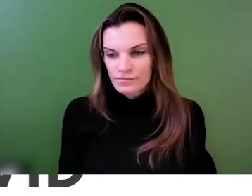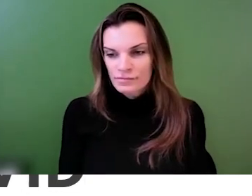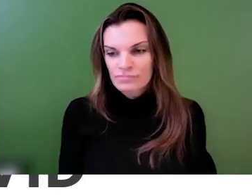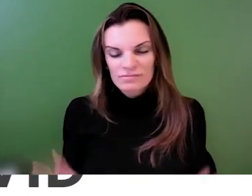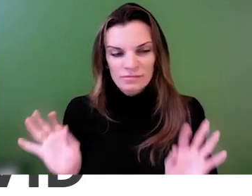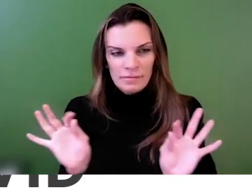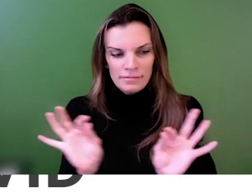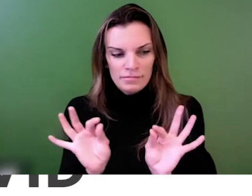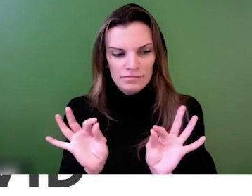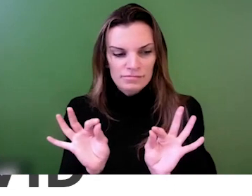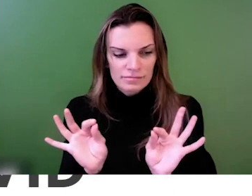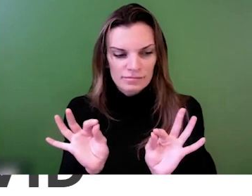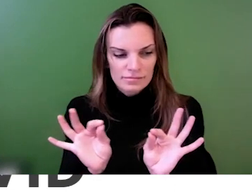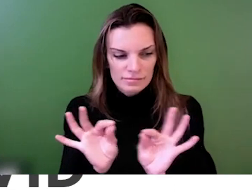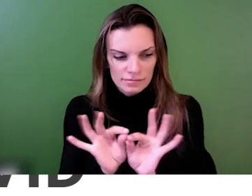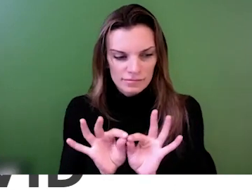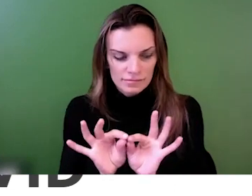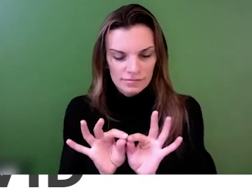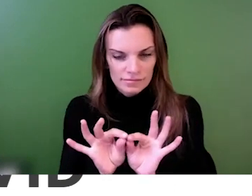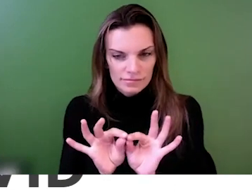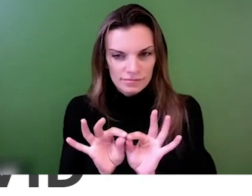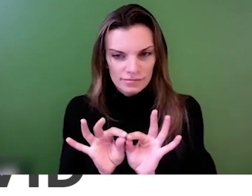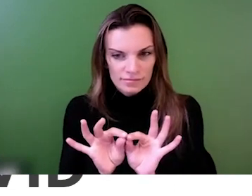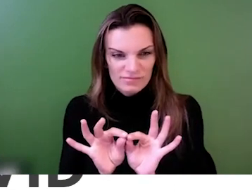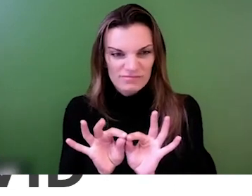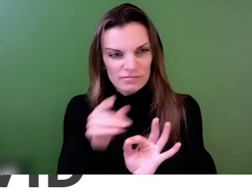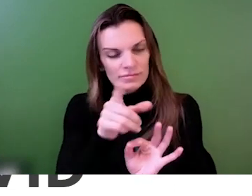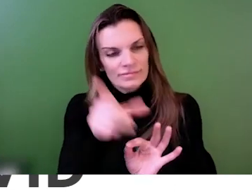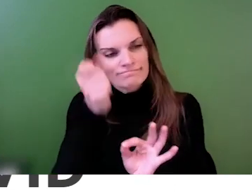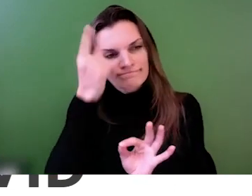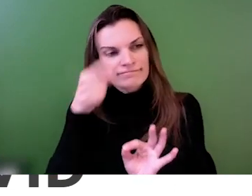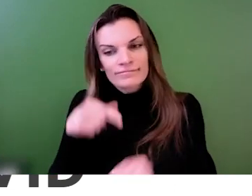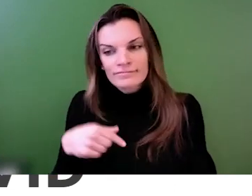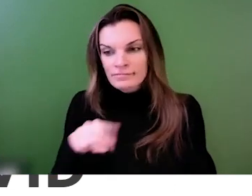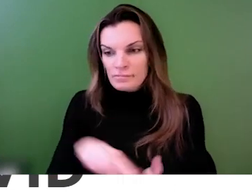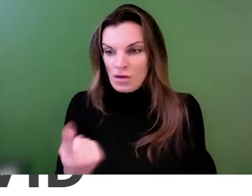know that you're not alone in this. There is many others out